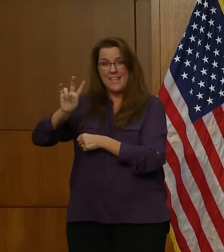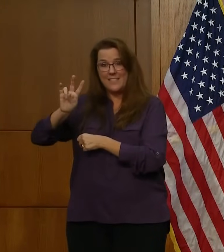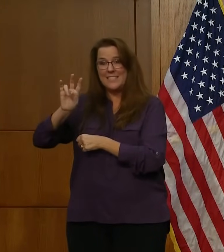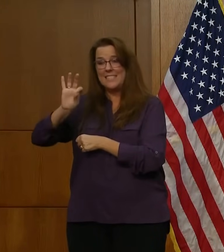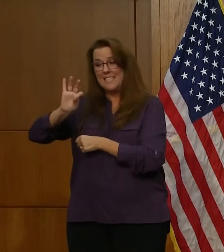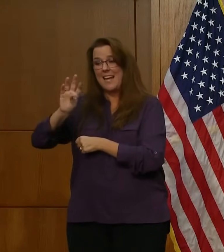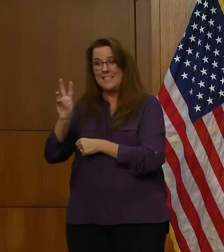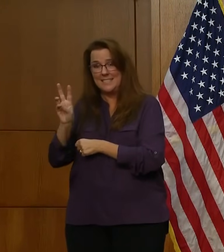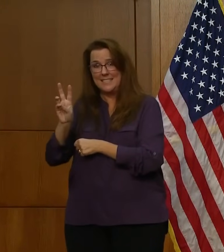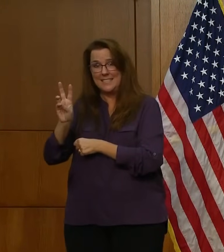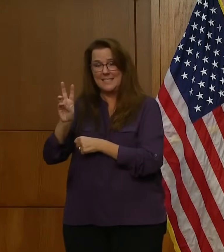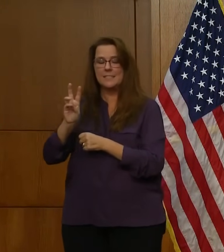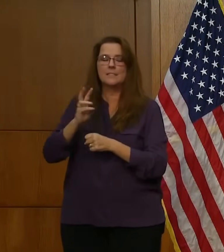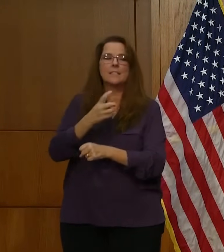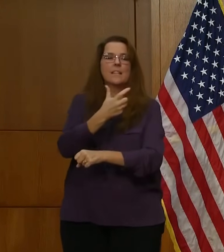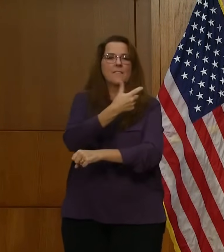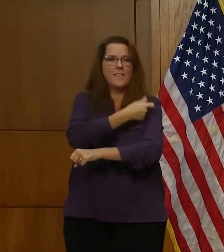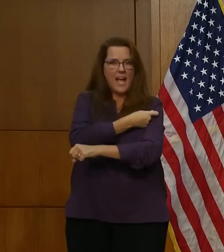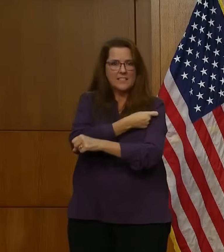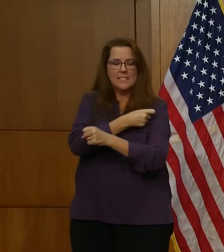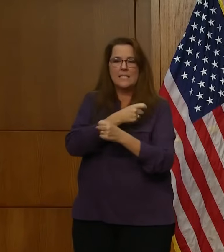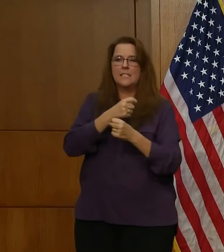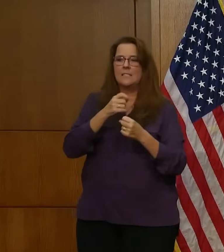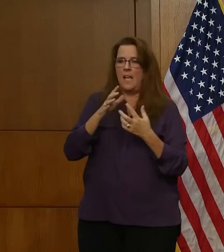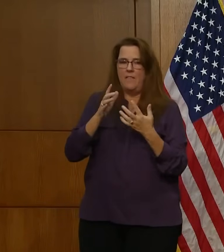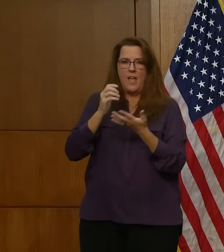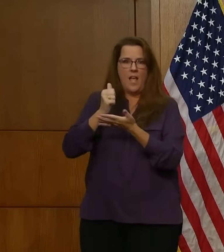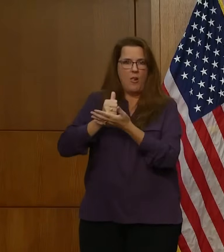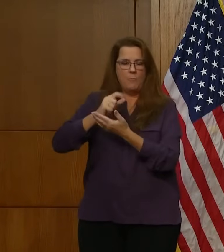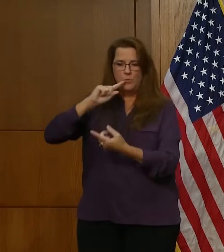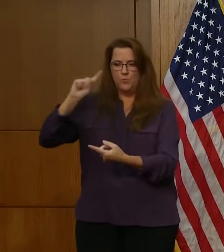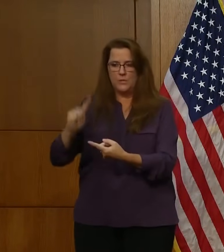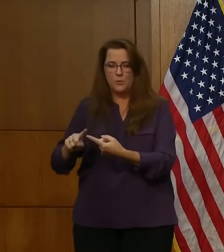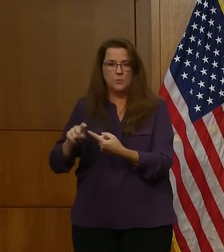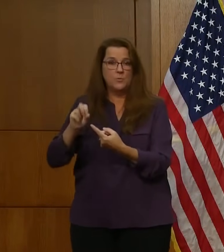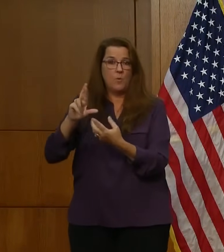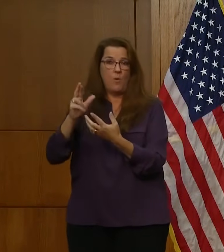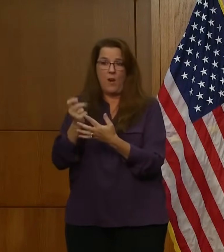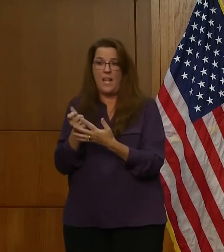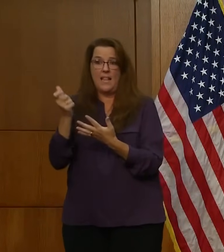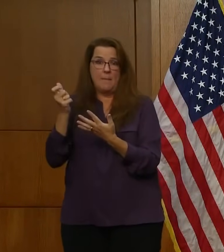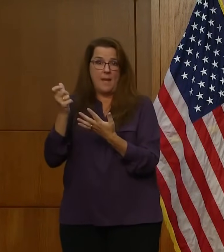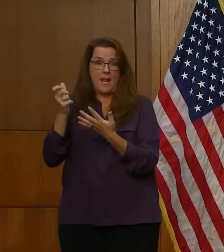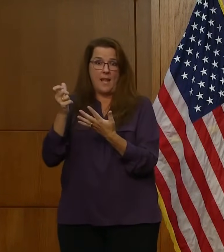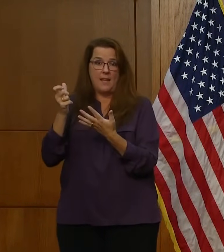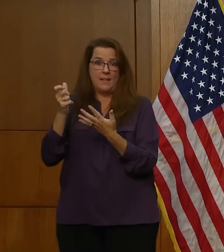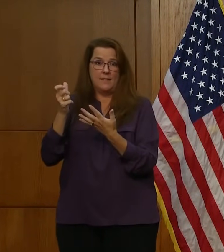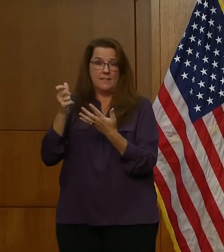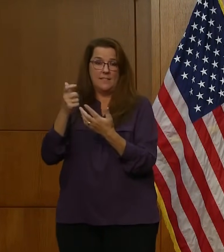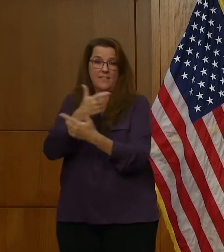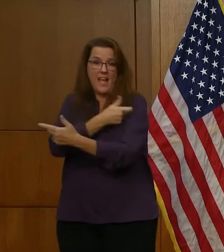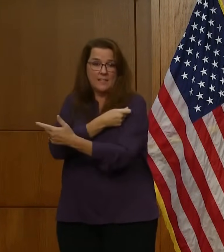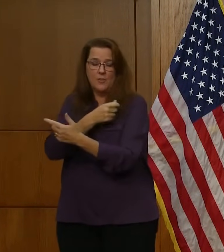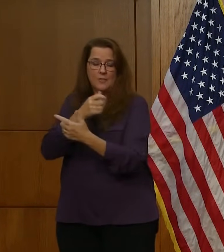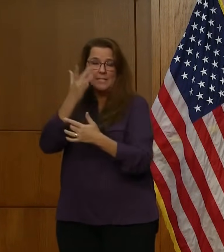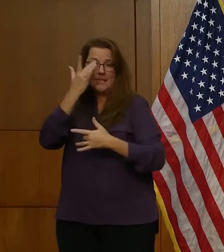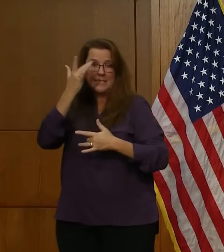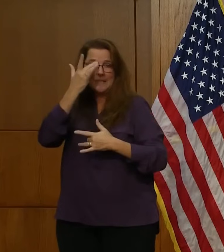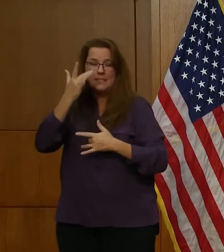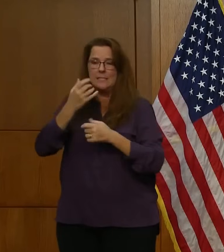WHICH WAS INVENTED IN 17 96. THAT SEEMS, HAVE REDUCED OR